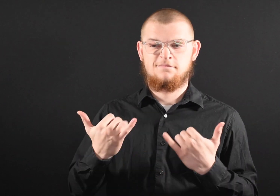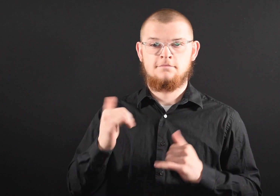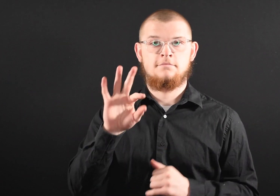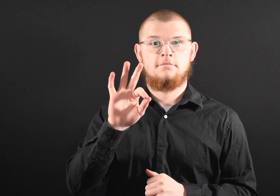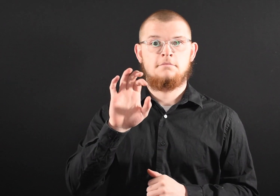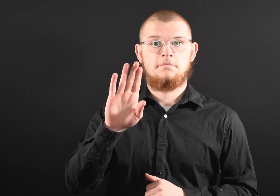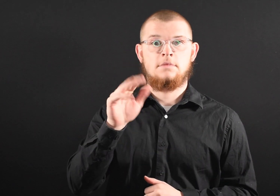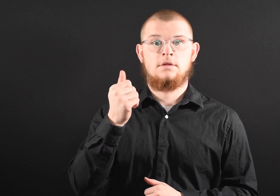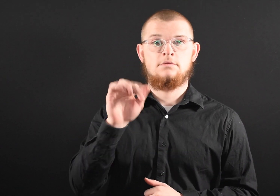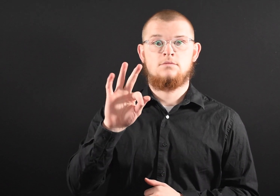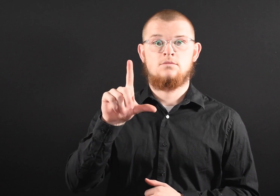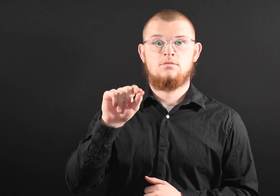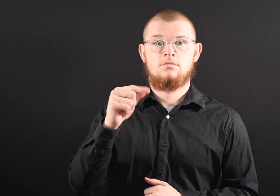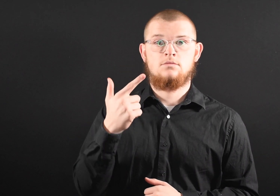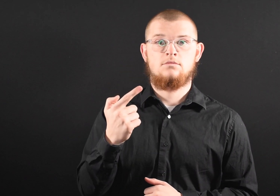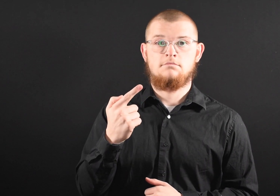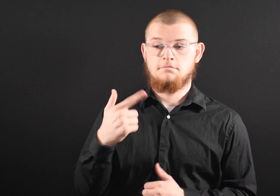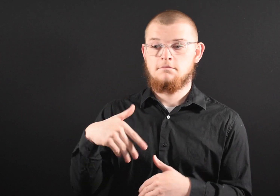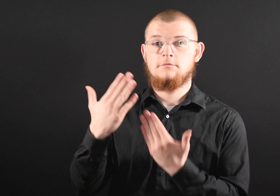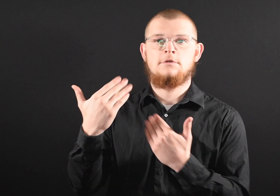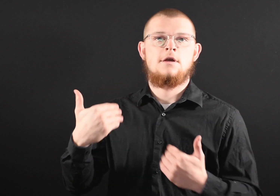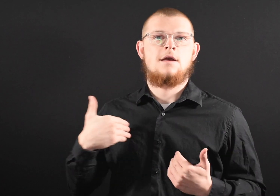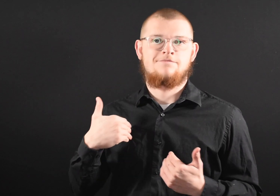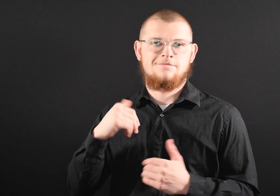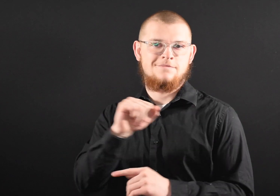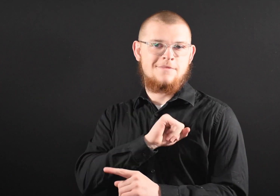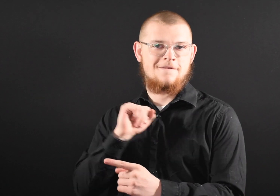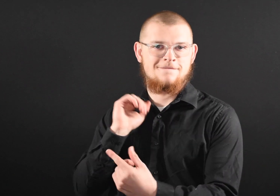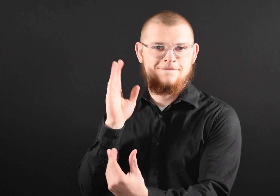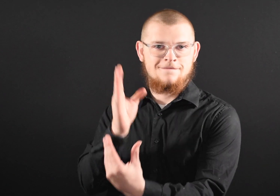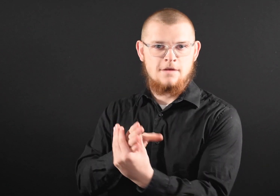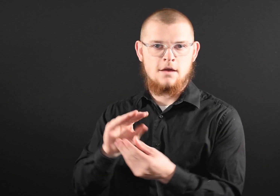As of February 19, 2021, the bill has a Senate File but does not yet have a House File.